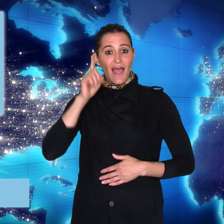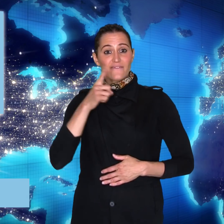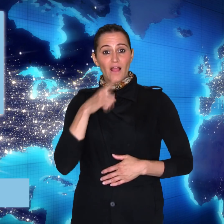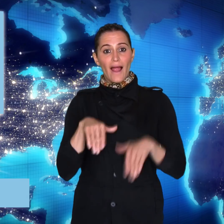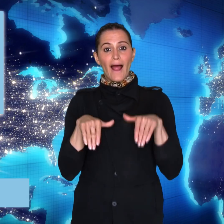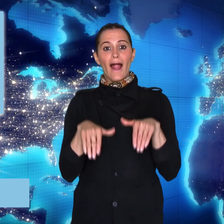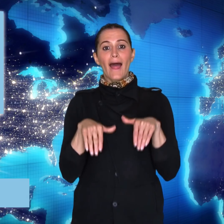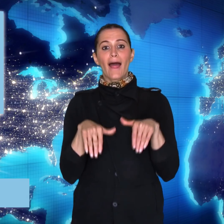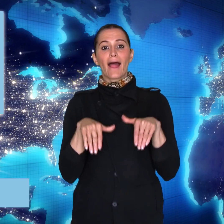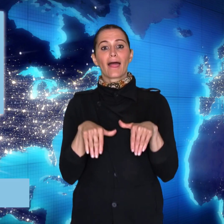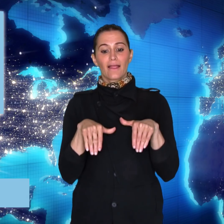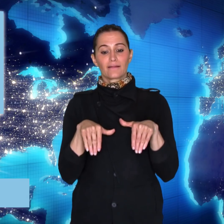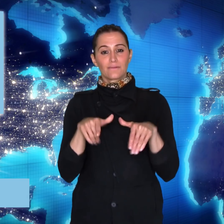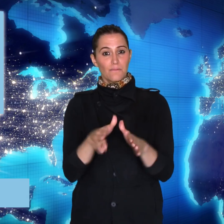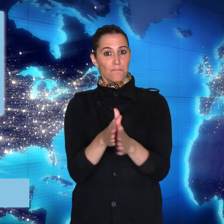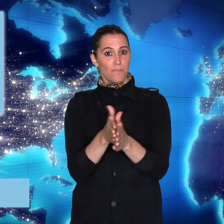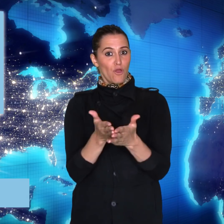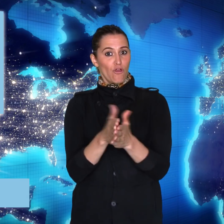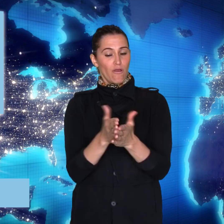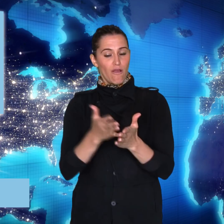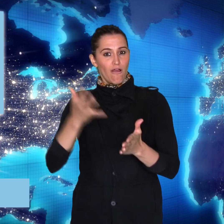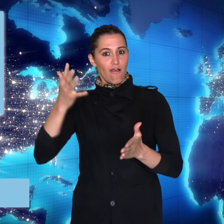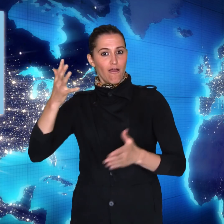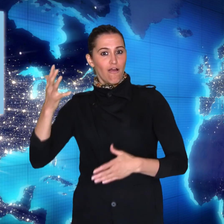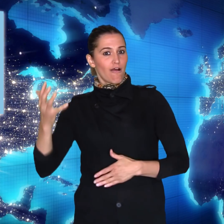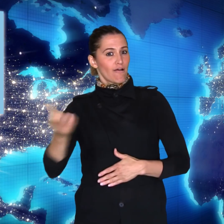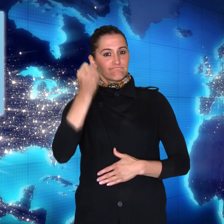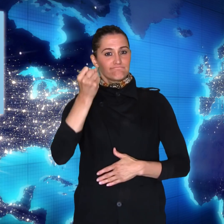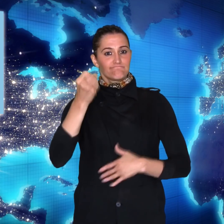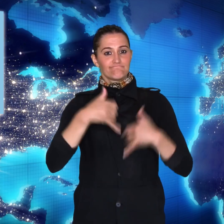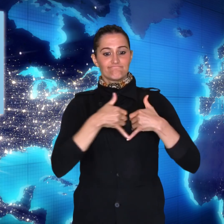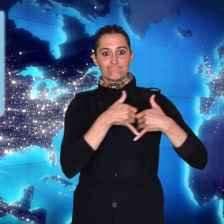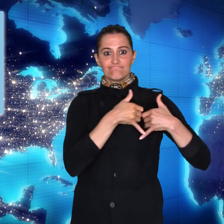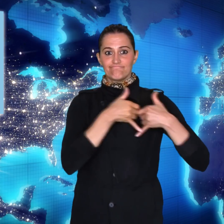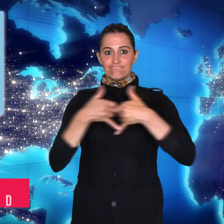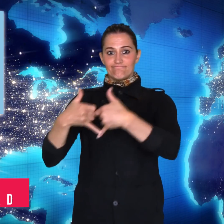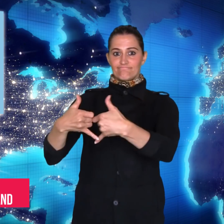Dawn: Deaf dog Book wins award